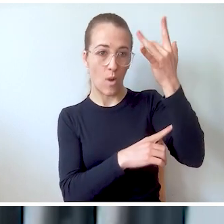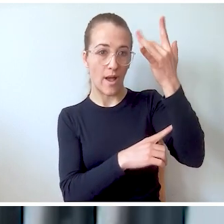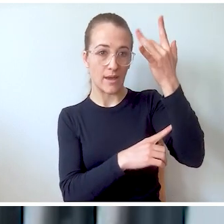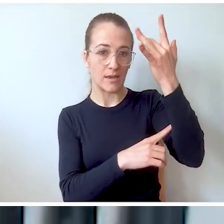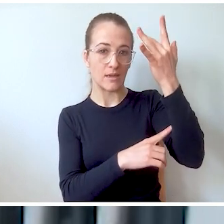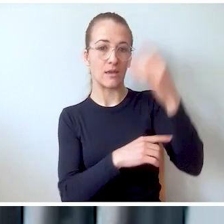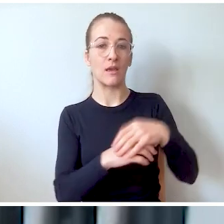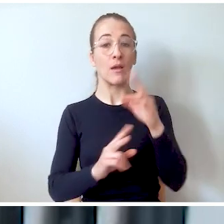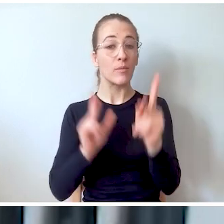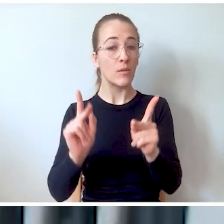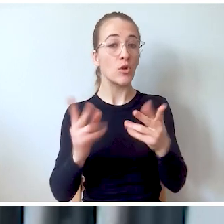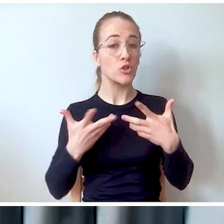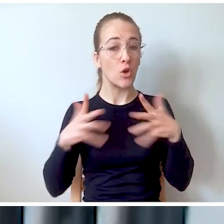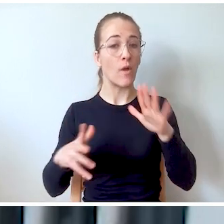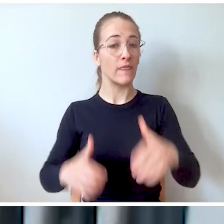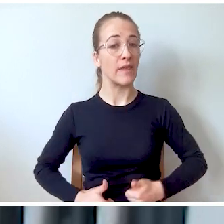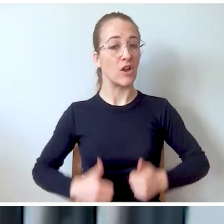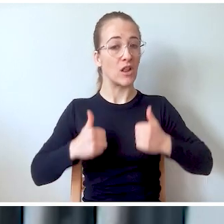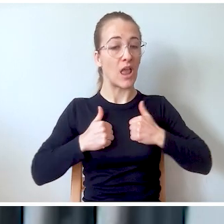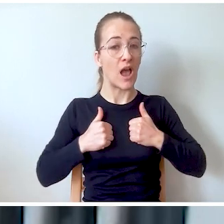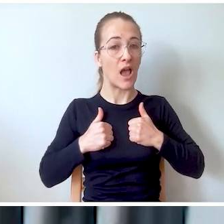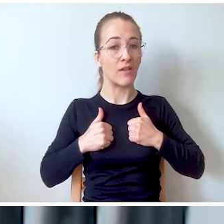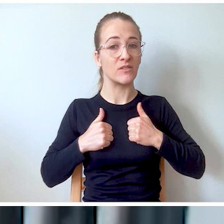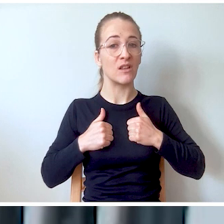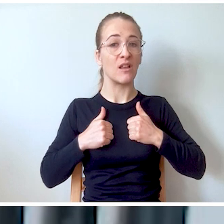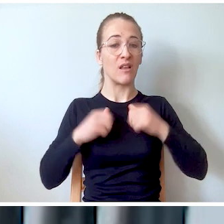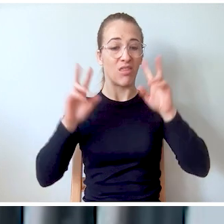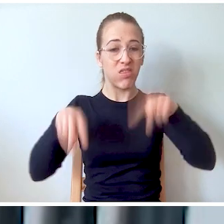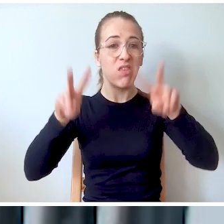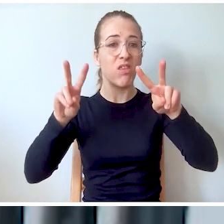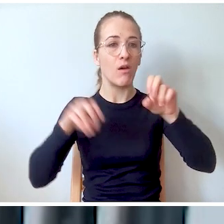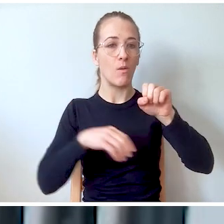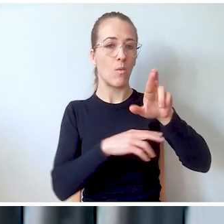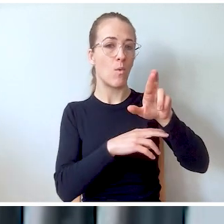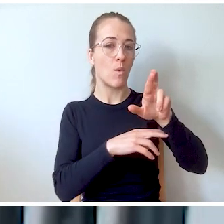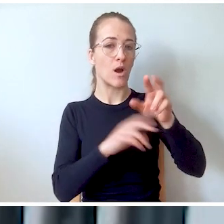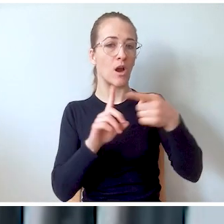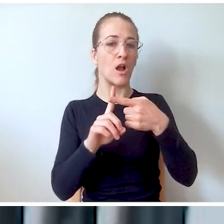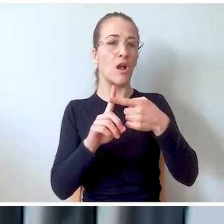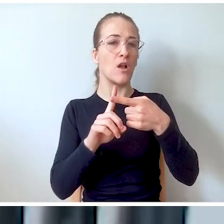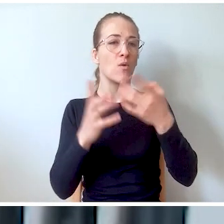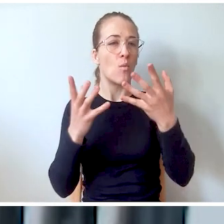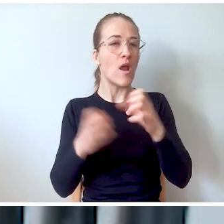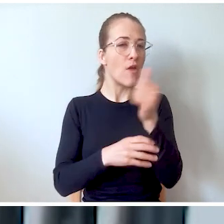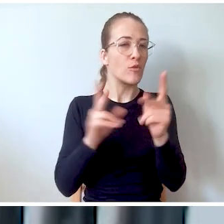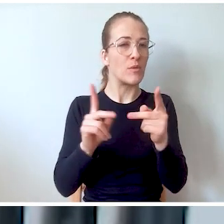that people don't want their lives trivialized or to be sources of comparison for other people's lives,